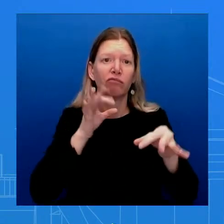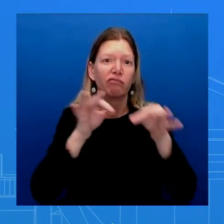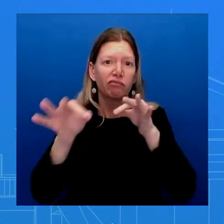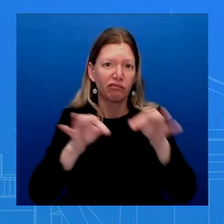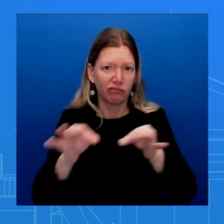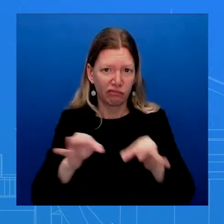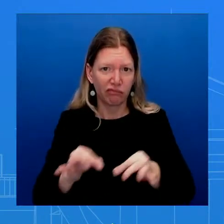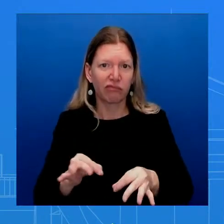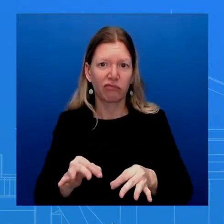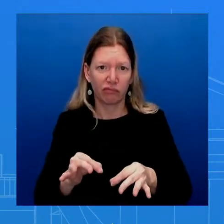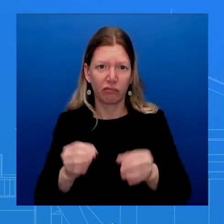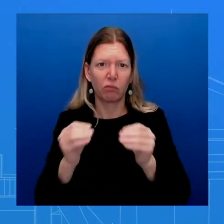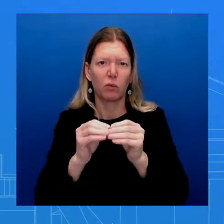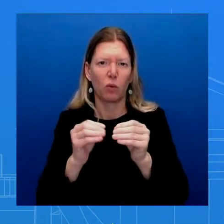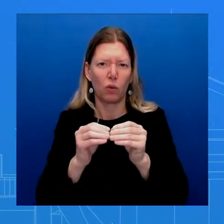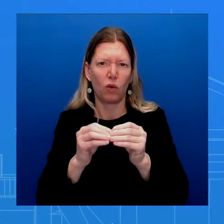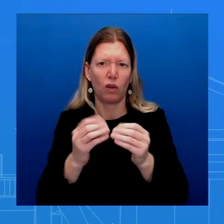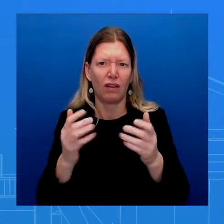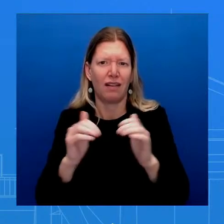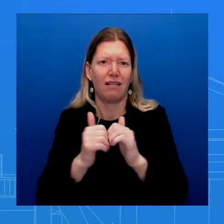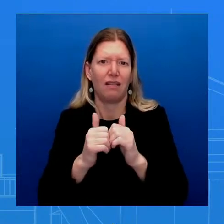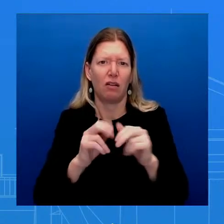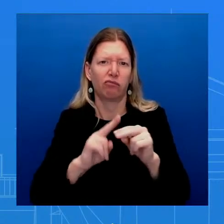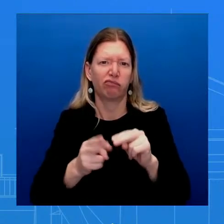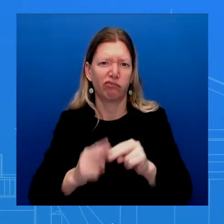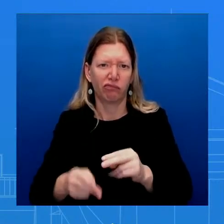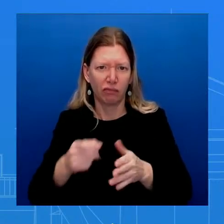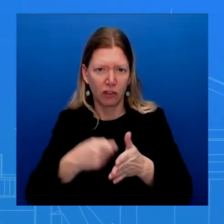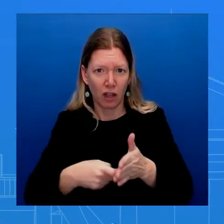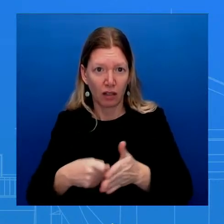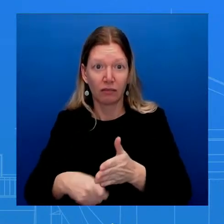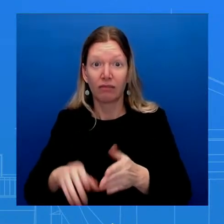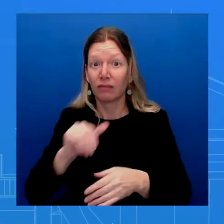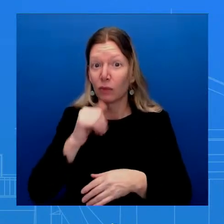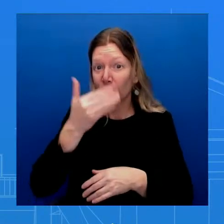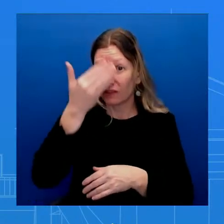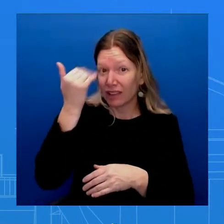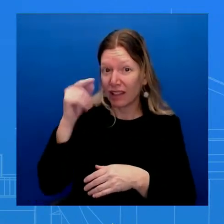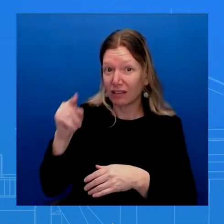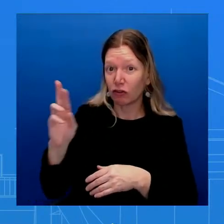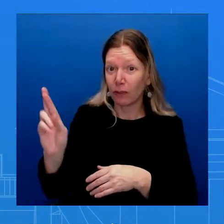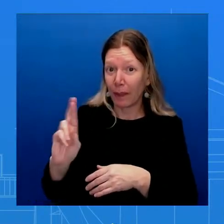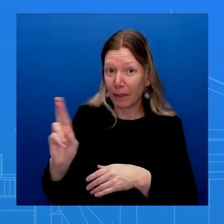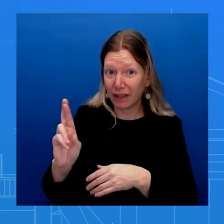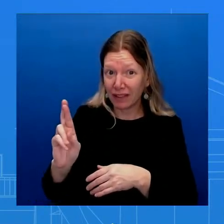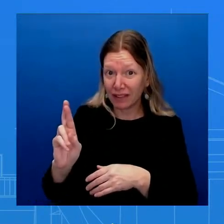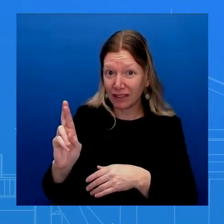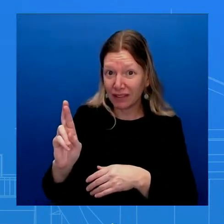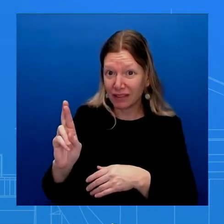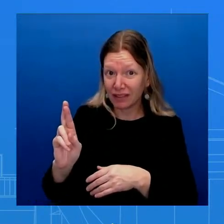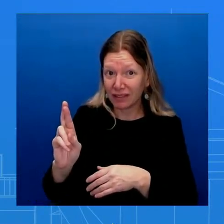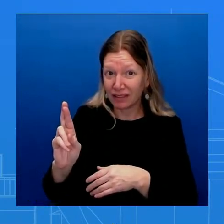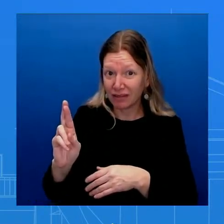on the other side of, again, Pennsylvania Avenue. They're trying to increase healthcare costs. They want to get rid of Medicare.